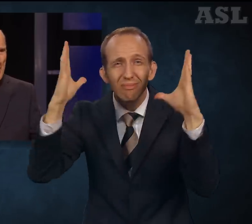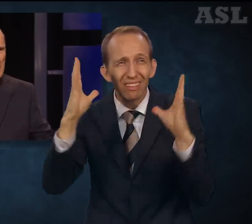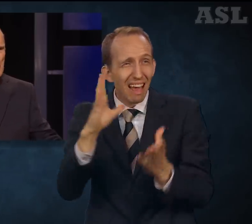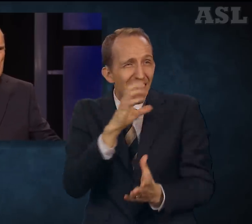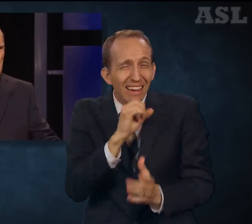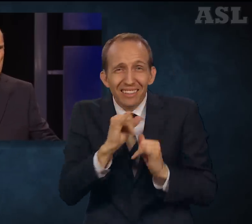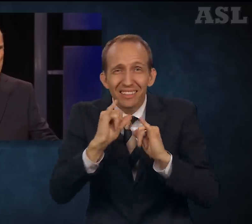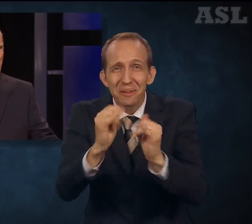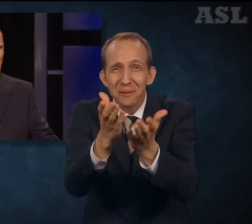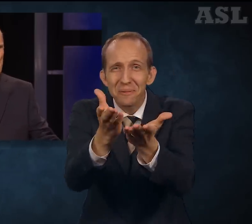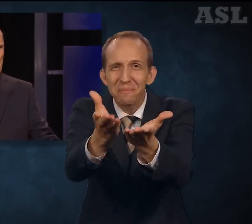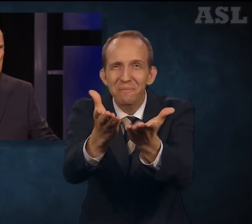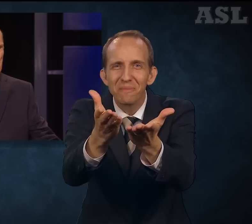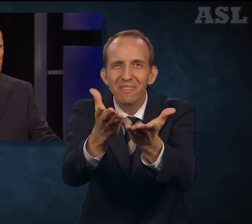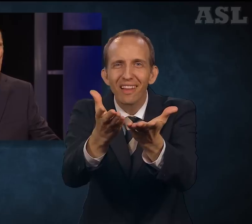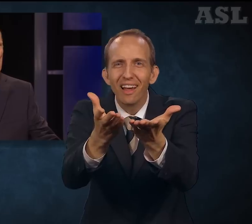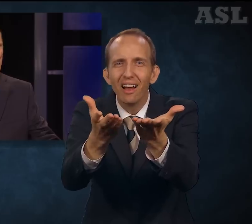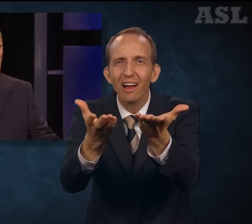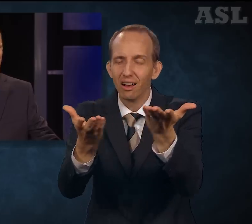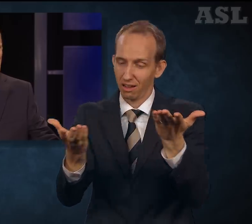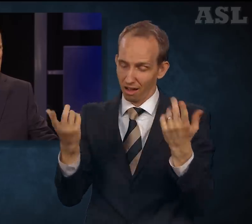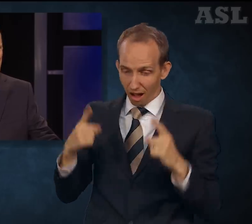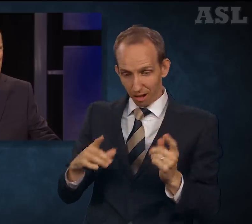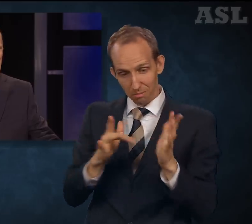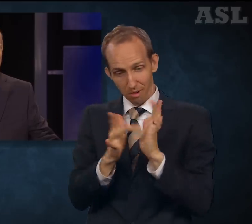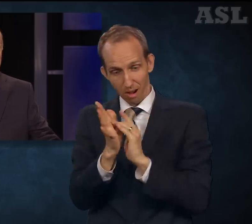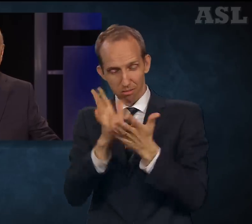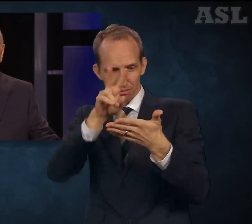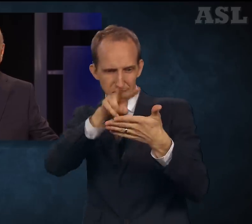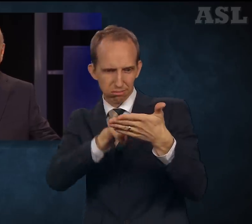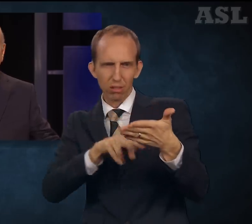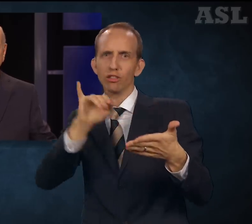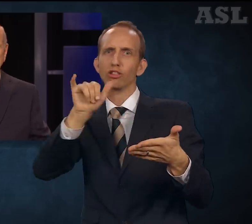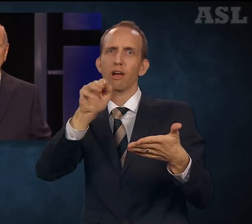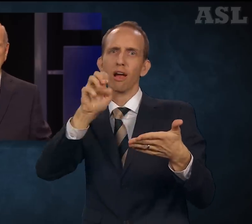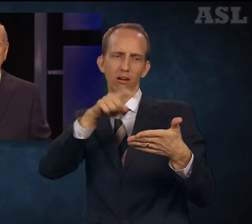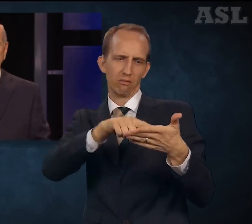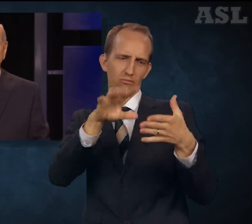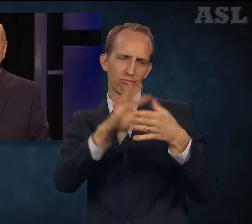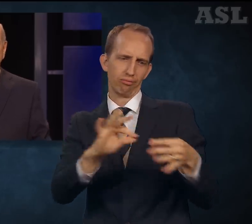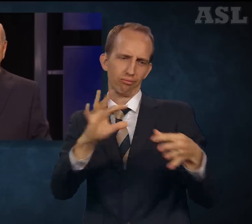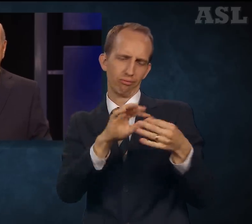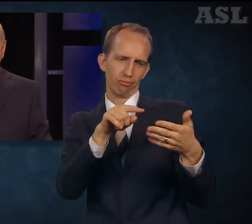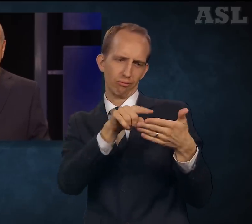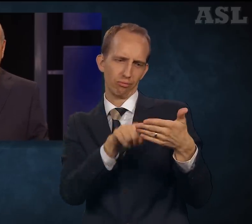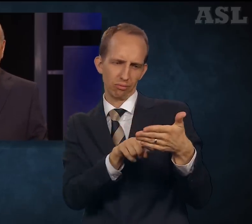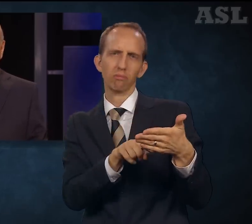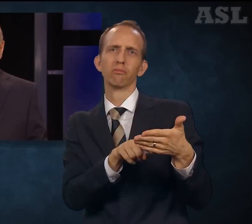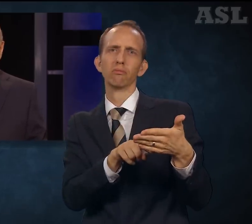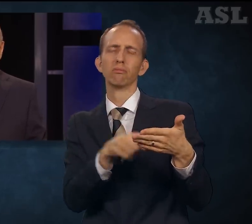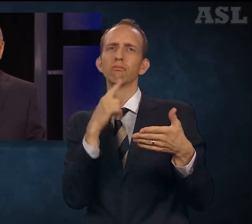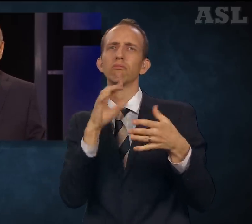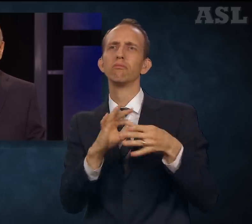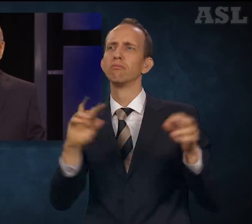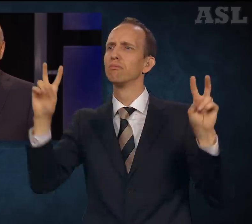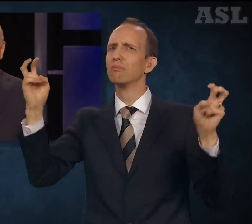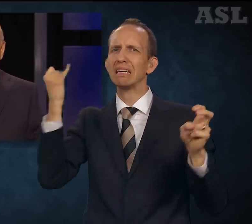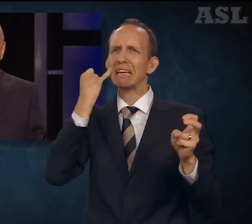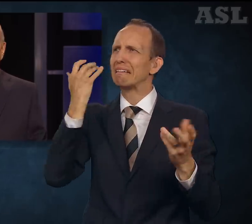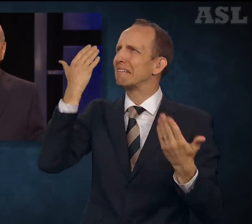JUST IMAGINE!